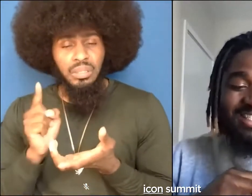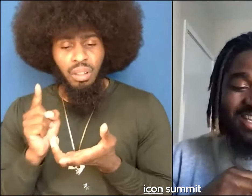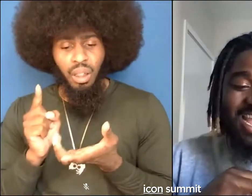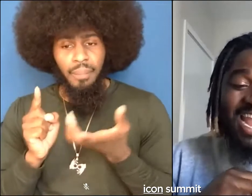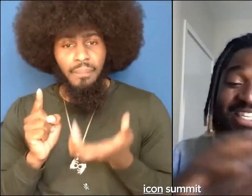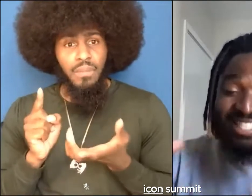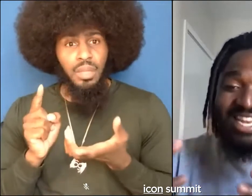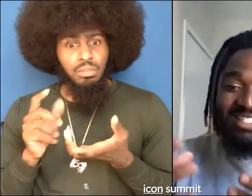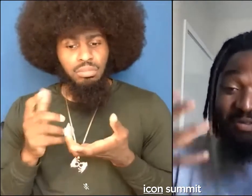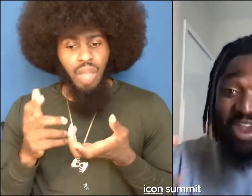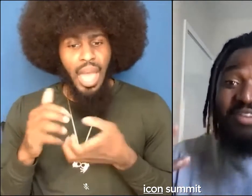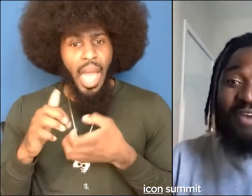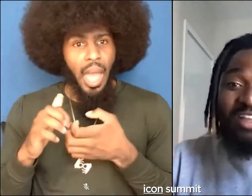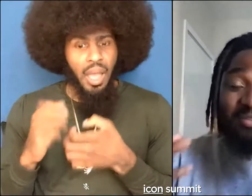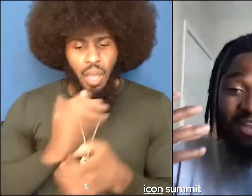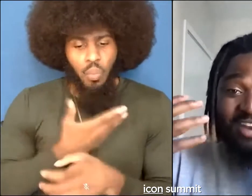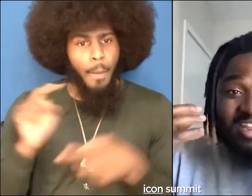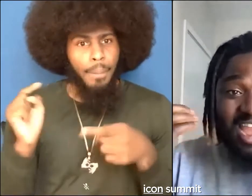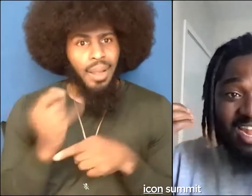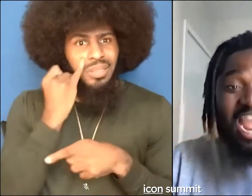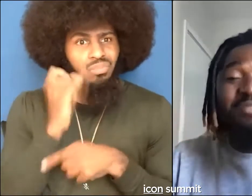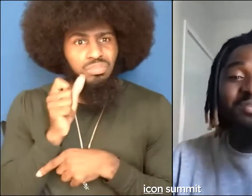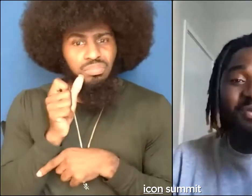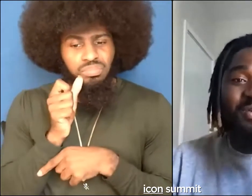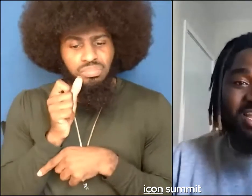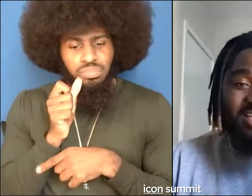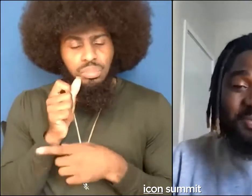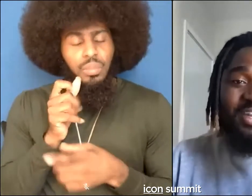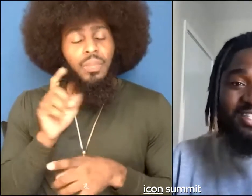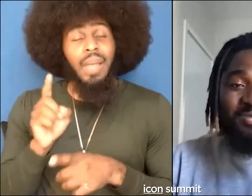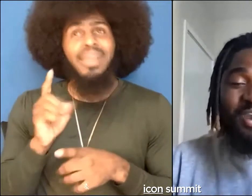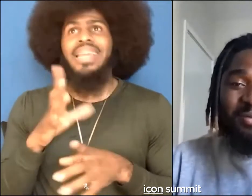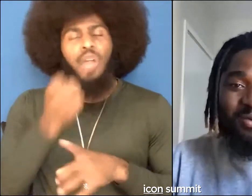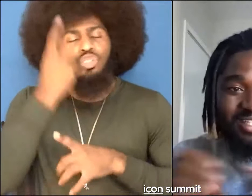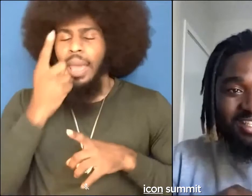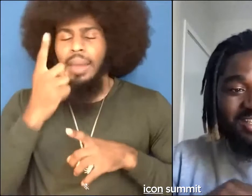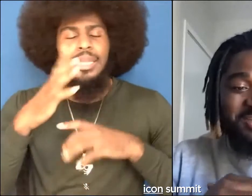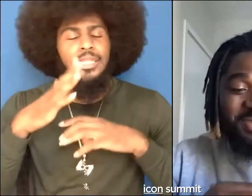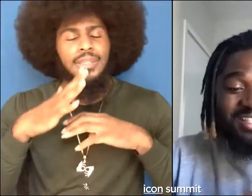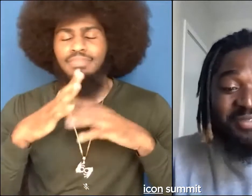I understand it's a very uncomfortable experience to be vulnerable.